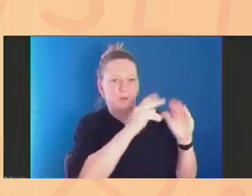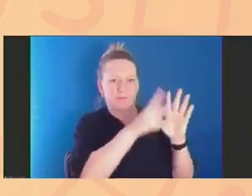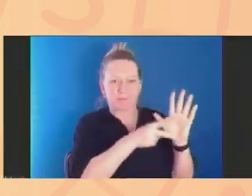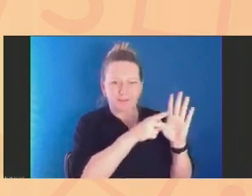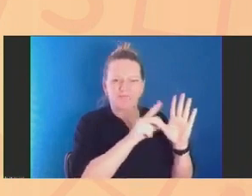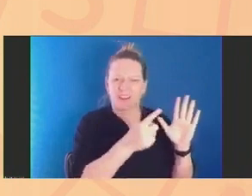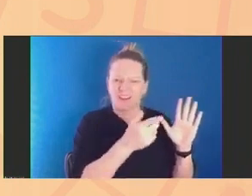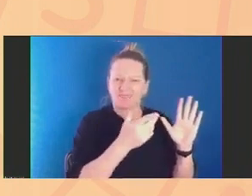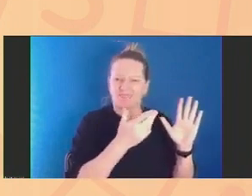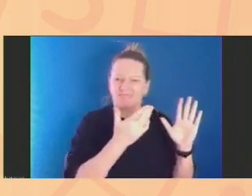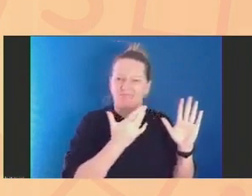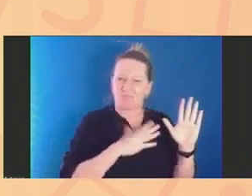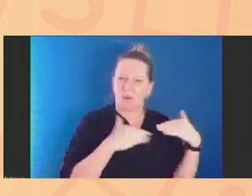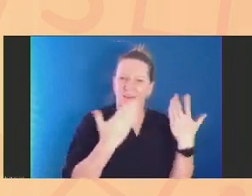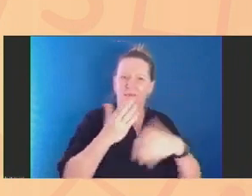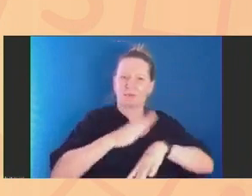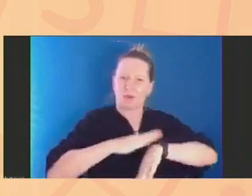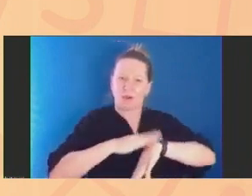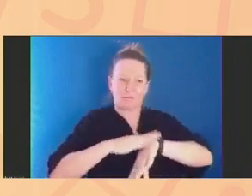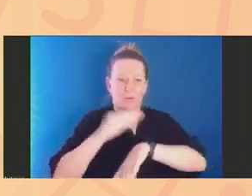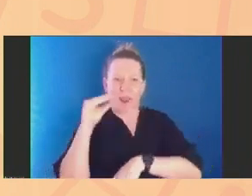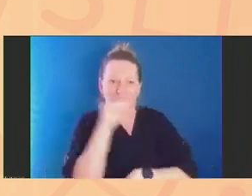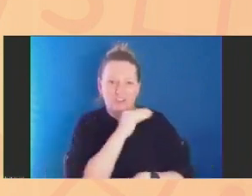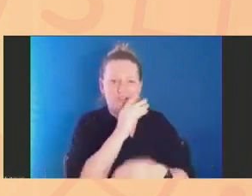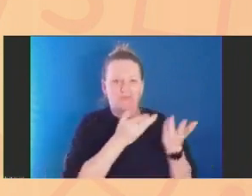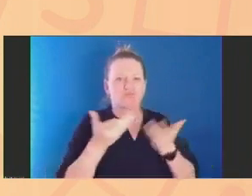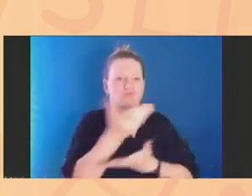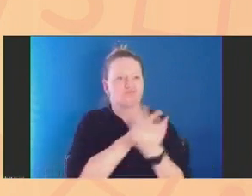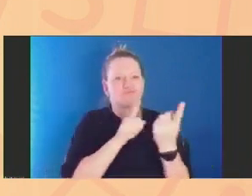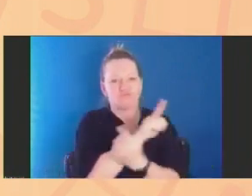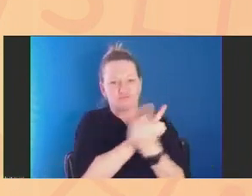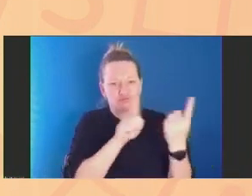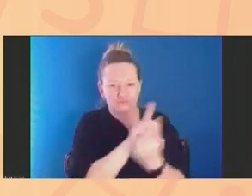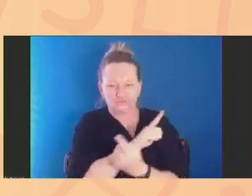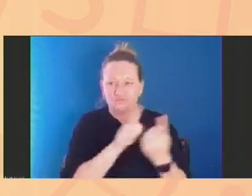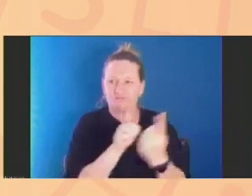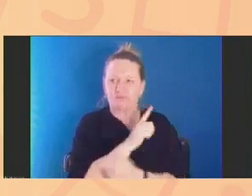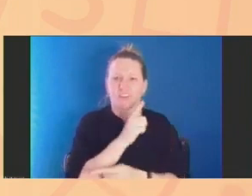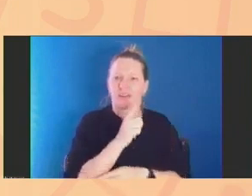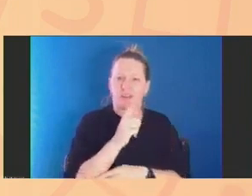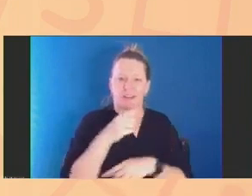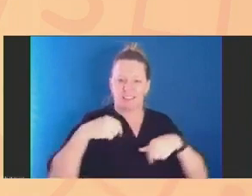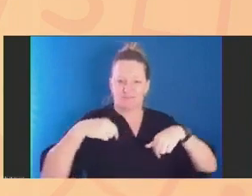all the presenters because rather than a Q&A where we've got displays on either side. So please, if you could take a few minutes just